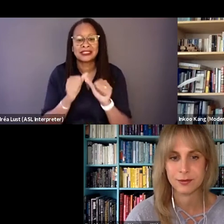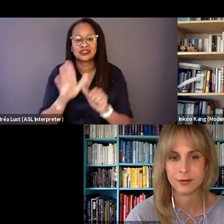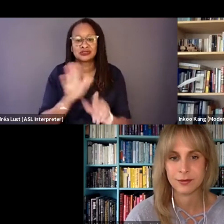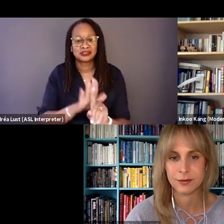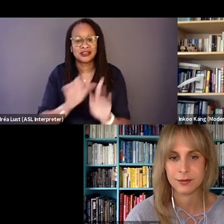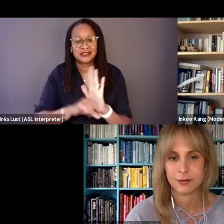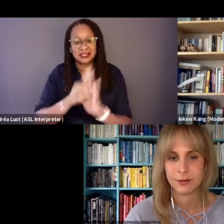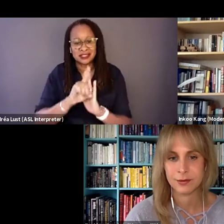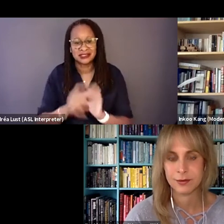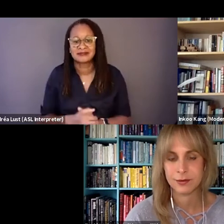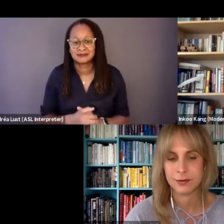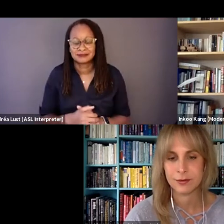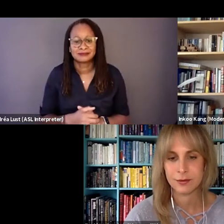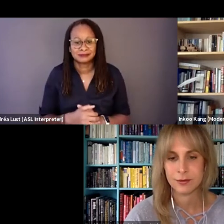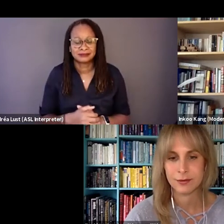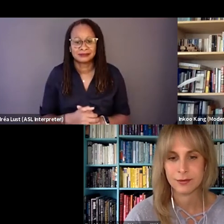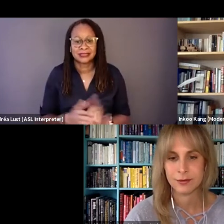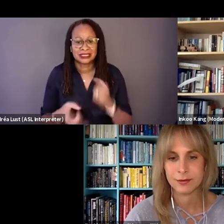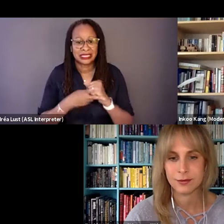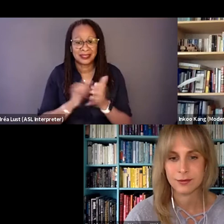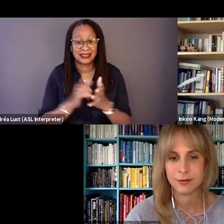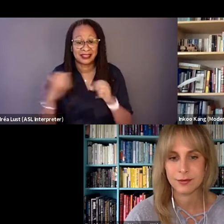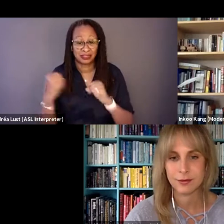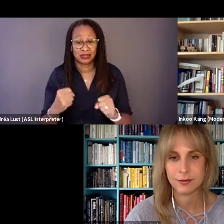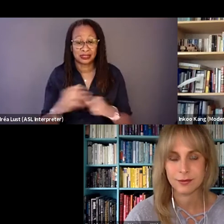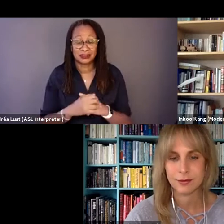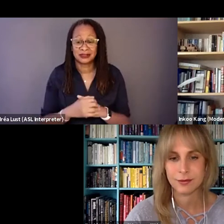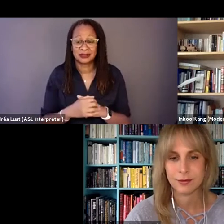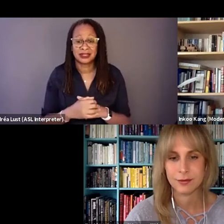and keeping that strength, and not letting your soul die,